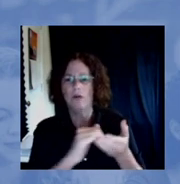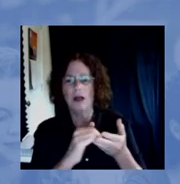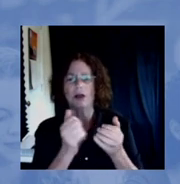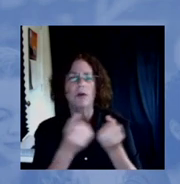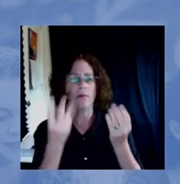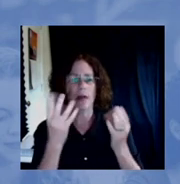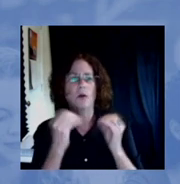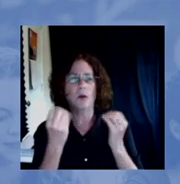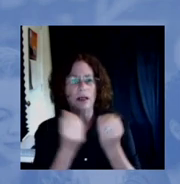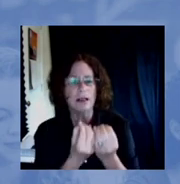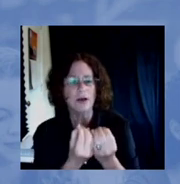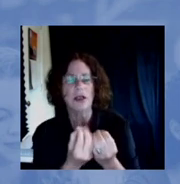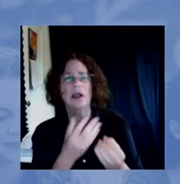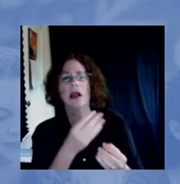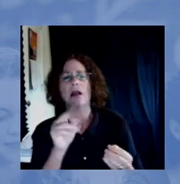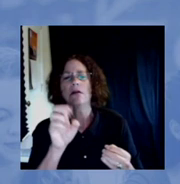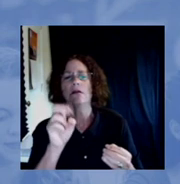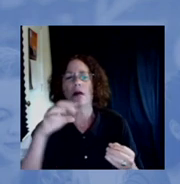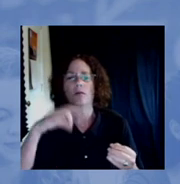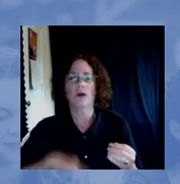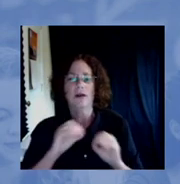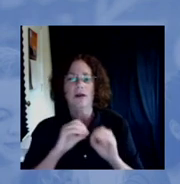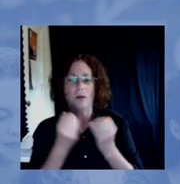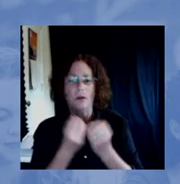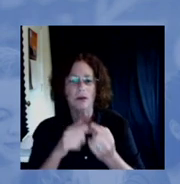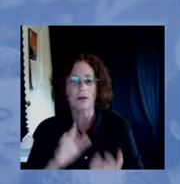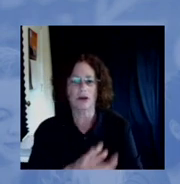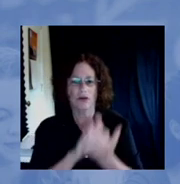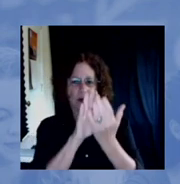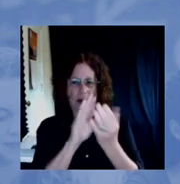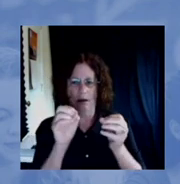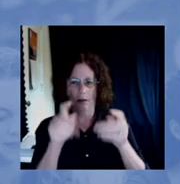WITH NOT FOR PROFIT ORGANIZATIONS TO ADDRESS THE OPPORTUNITY GAPS THAT SO OFTEN PRECEDE